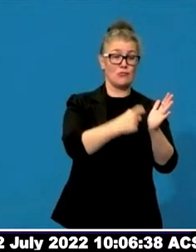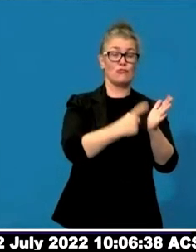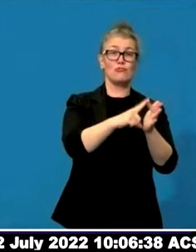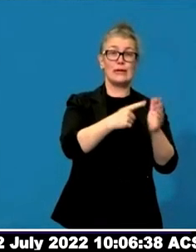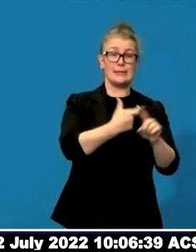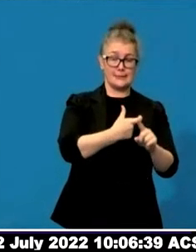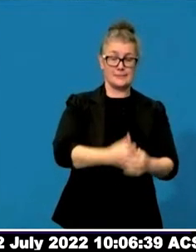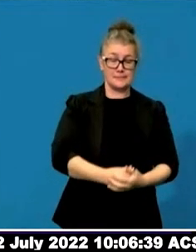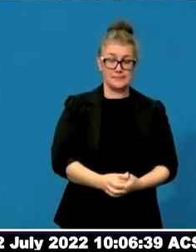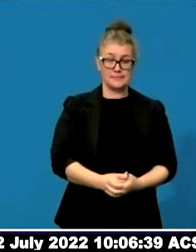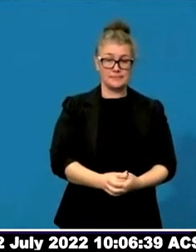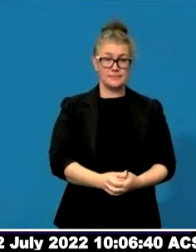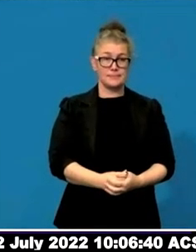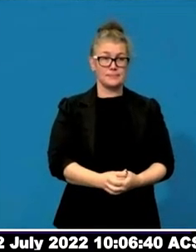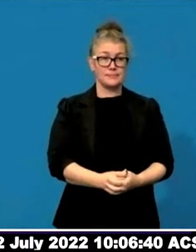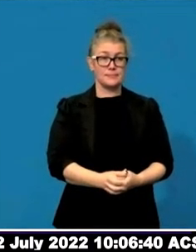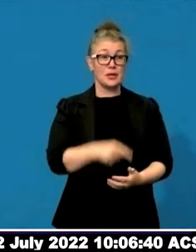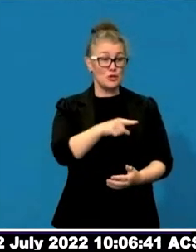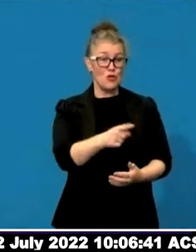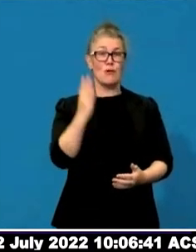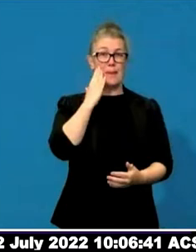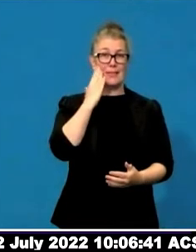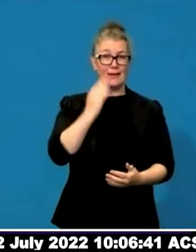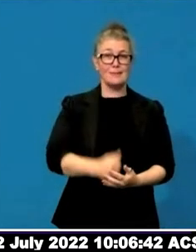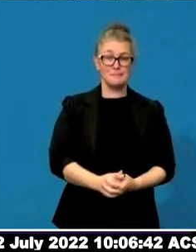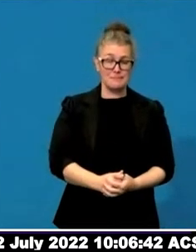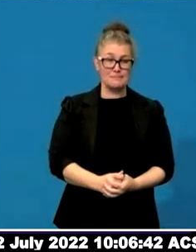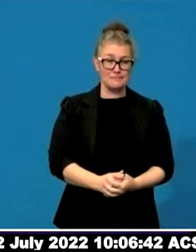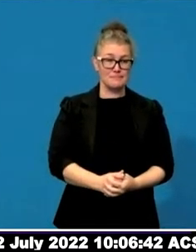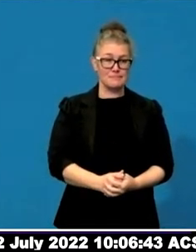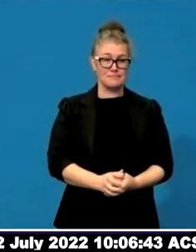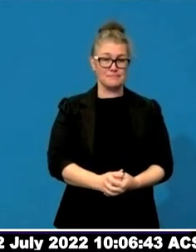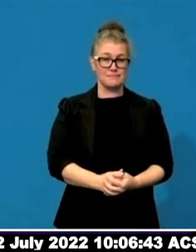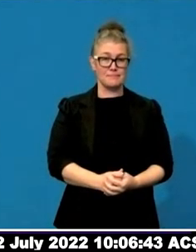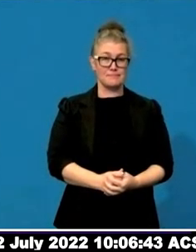You're also a mum and you have got three - sorry. Em is nodding.